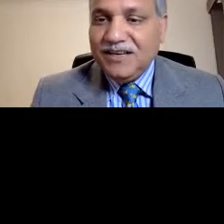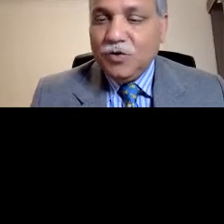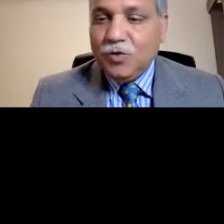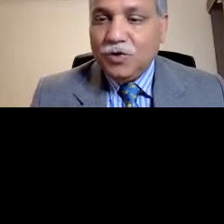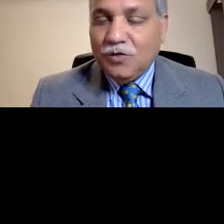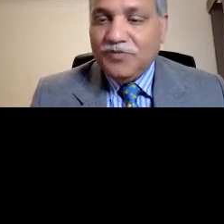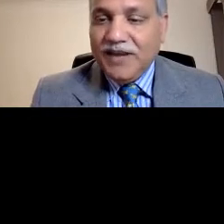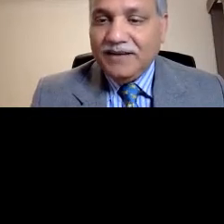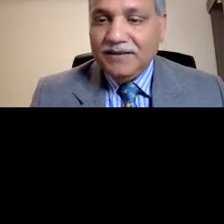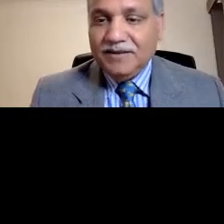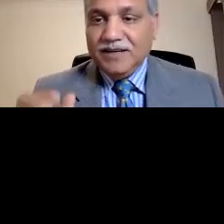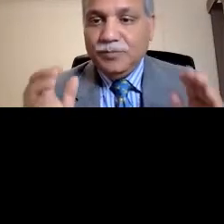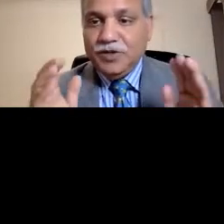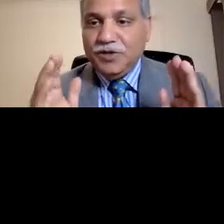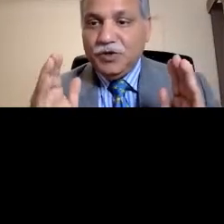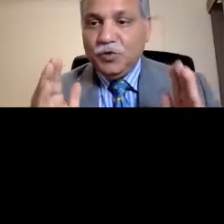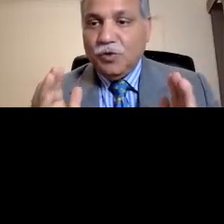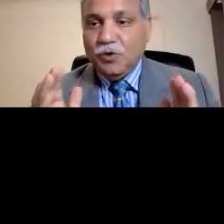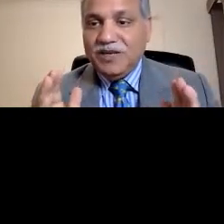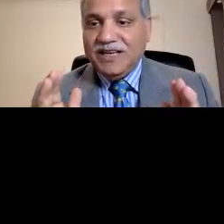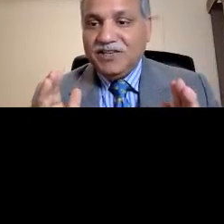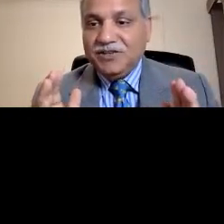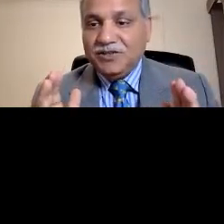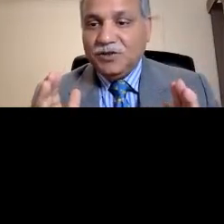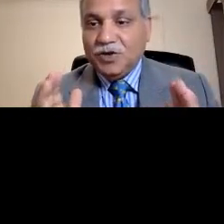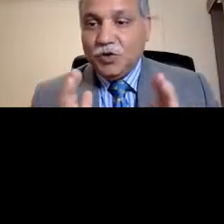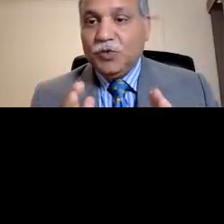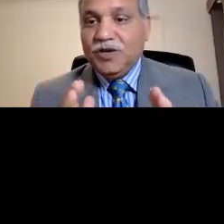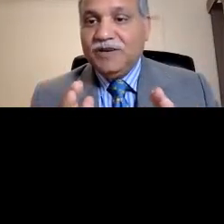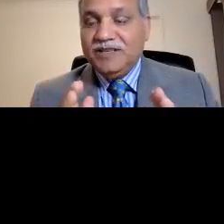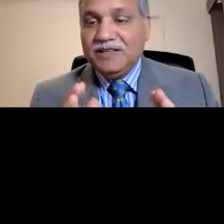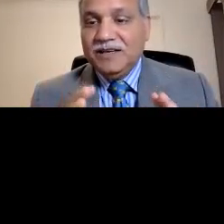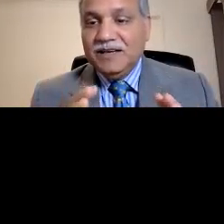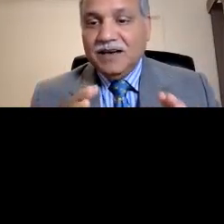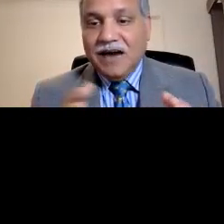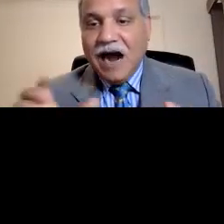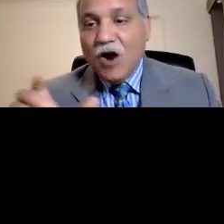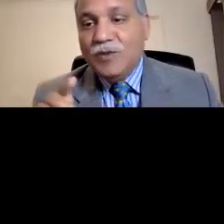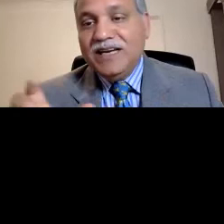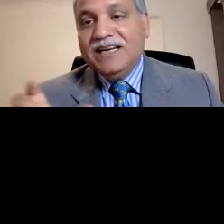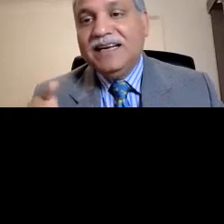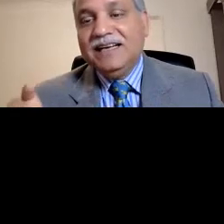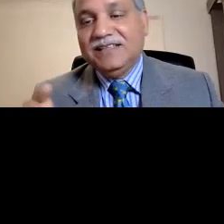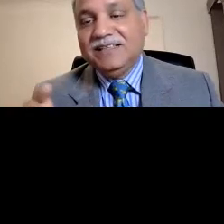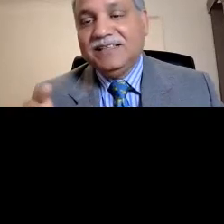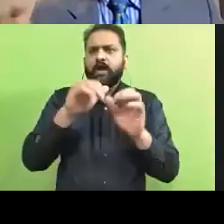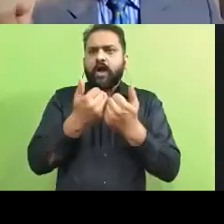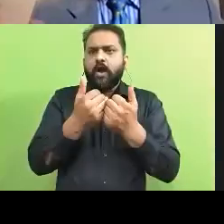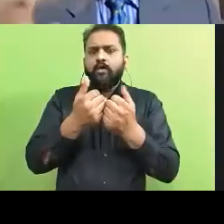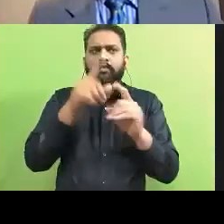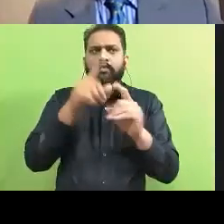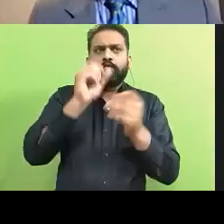note of that that between two communications or two events how many days of the gap was